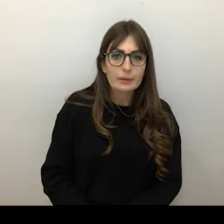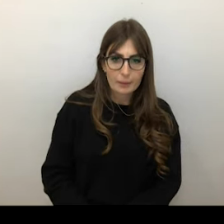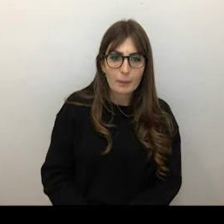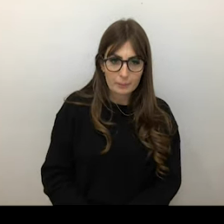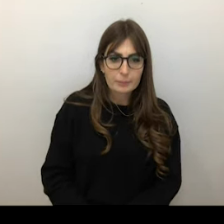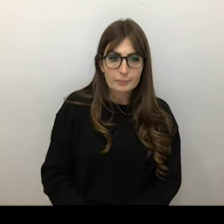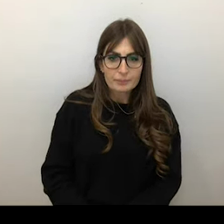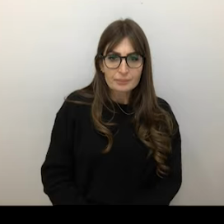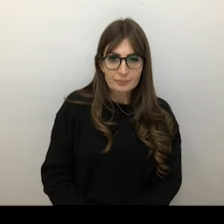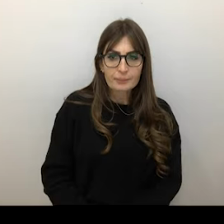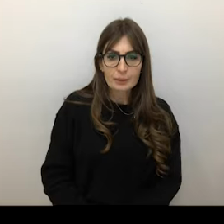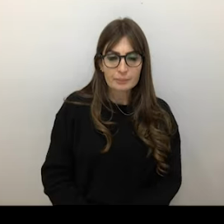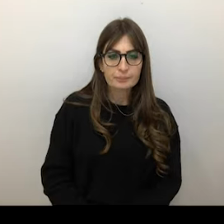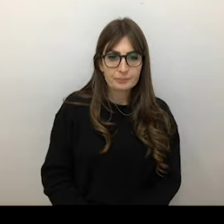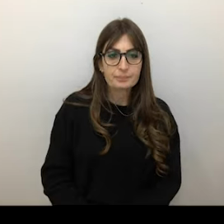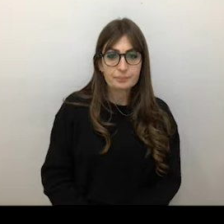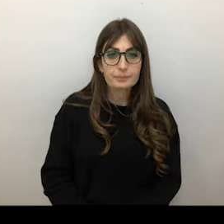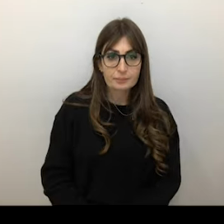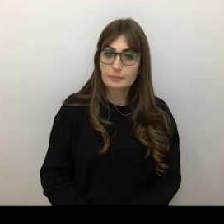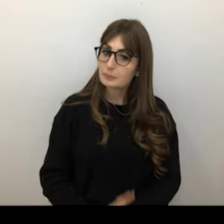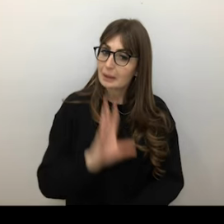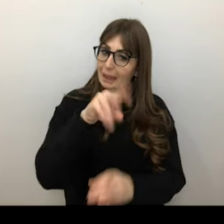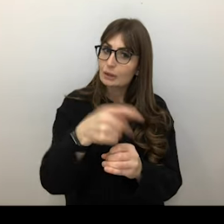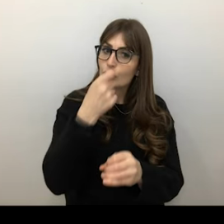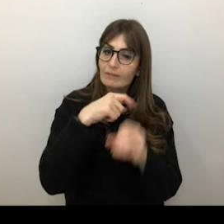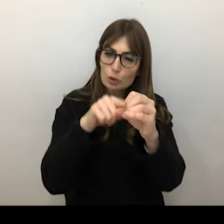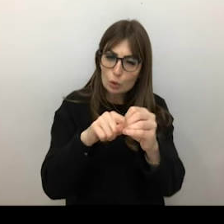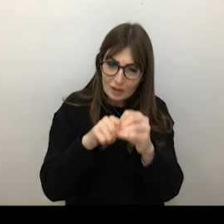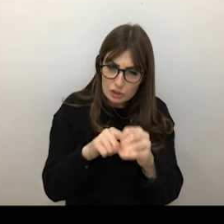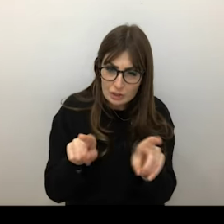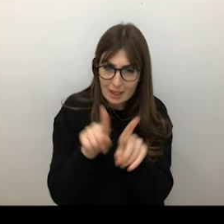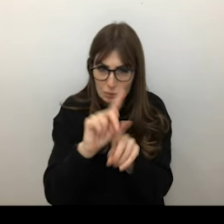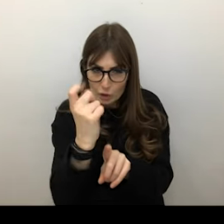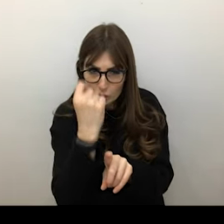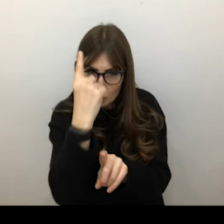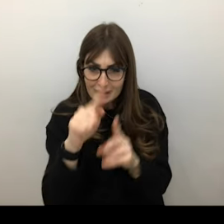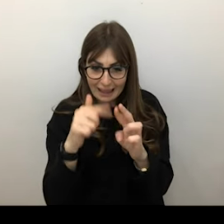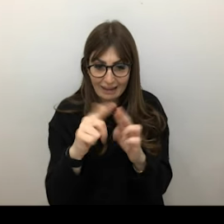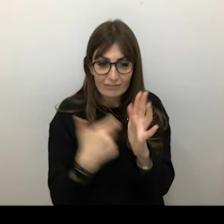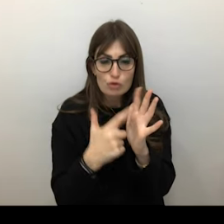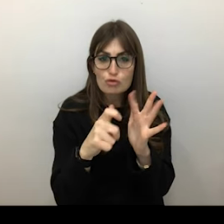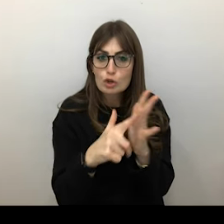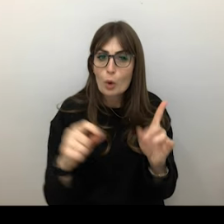So, the application form does include some questions to help us understand whether recoupment may apply and what